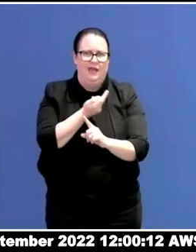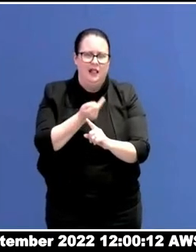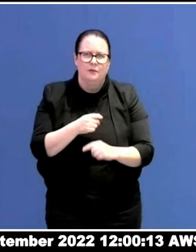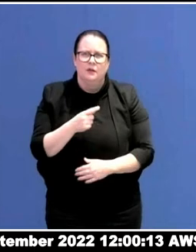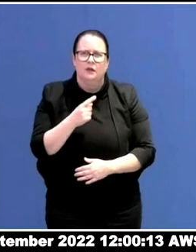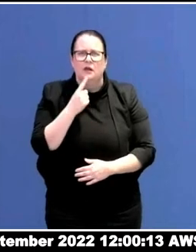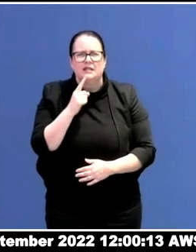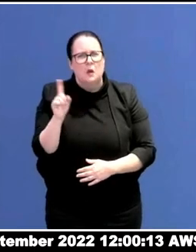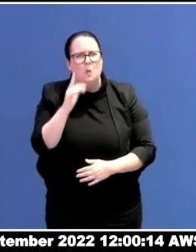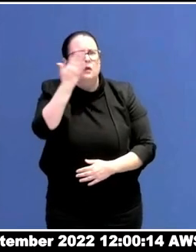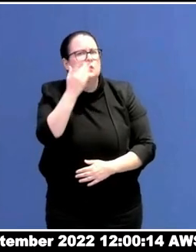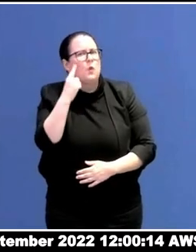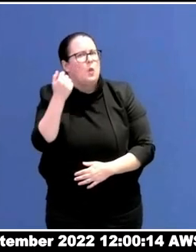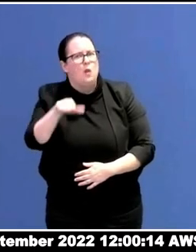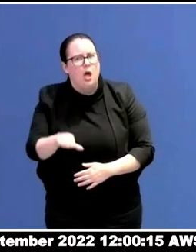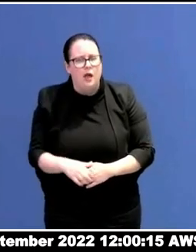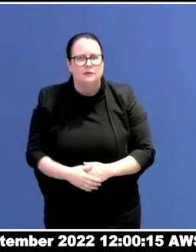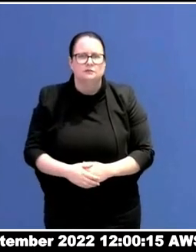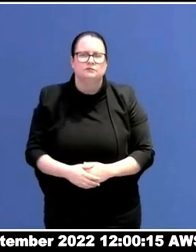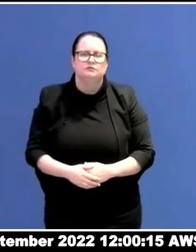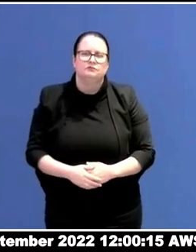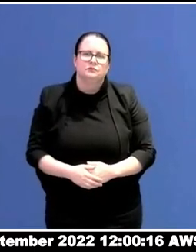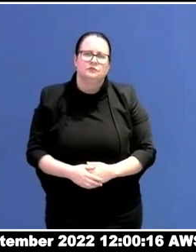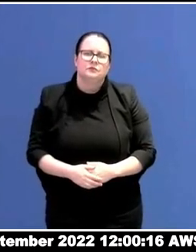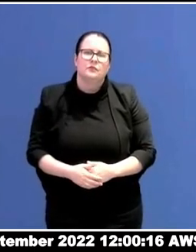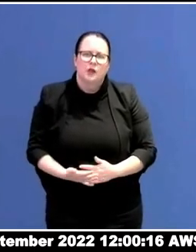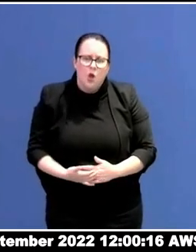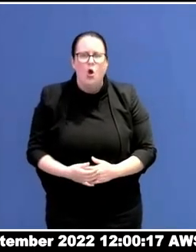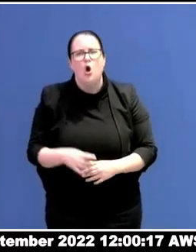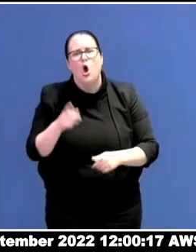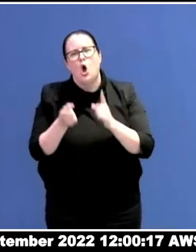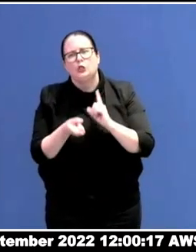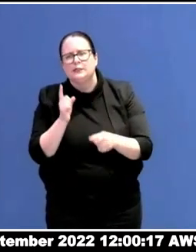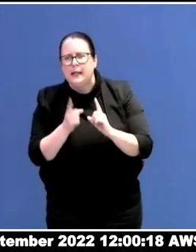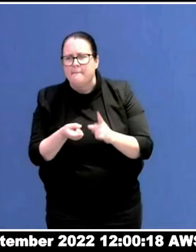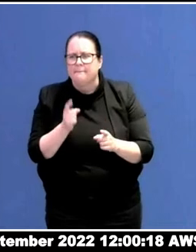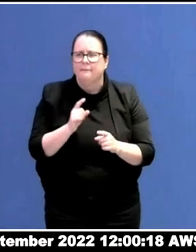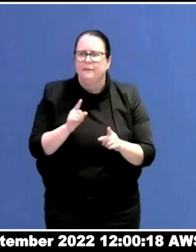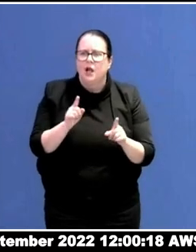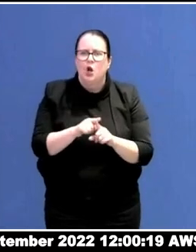did that look like?" And he said to me, "Sometimes, like, I went for 30 minutes.